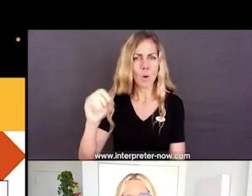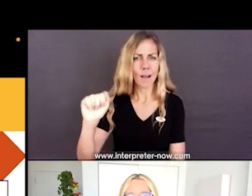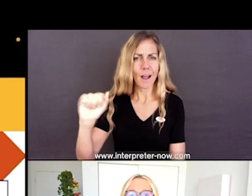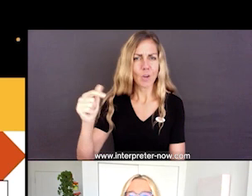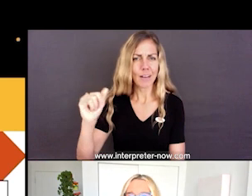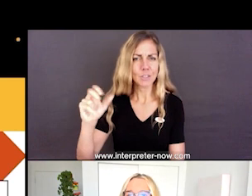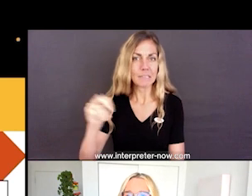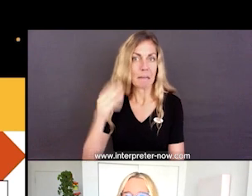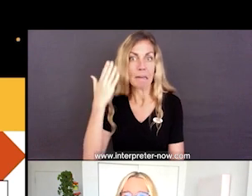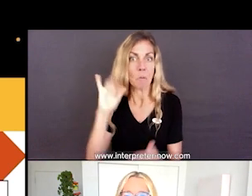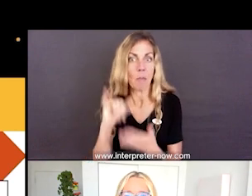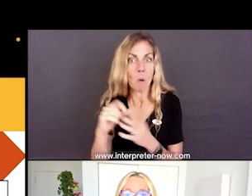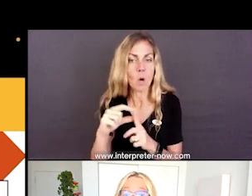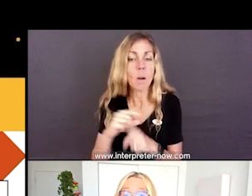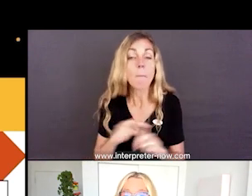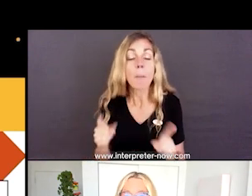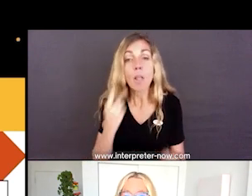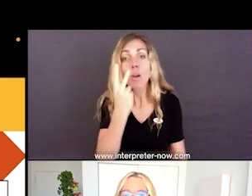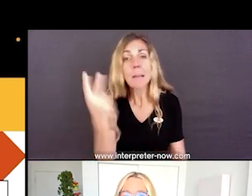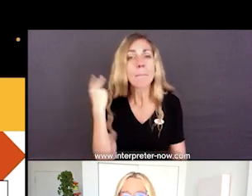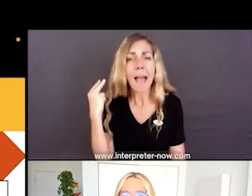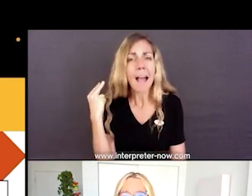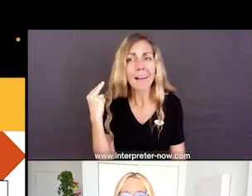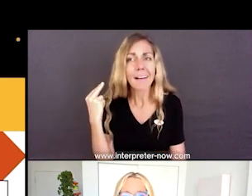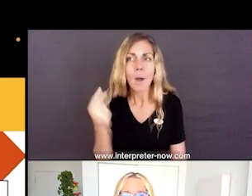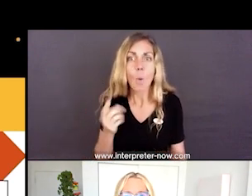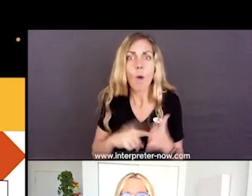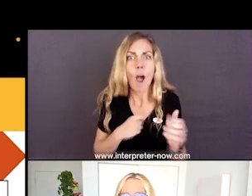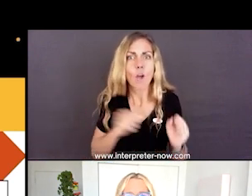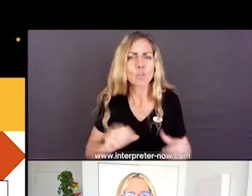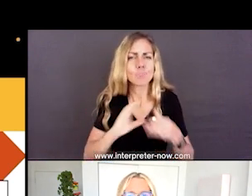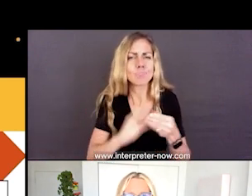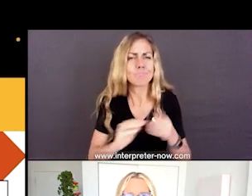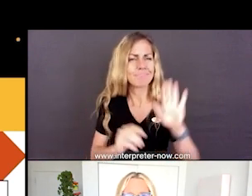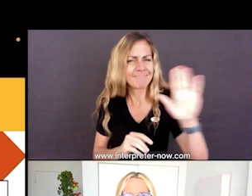So in retrospect, what I could have said, what I might have said is, "I don't agree